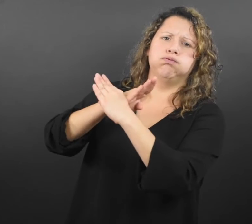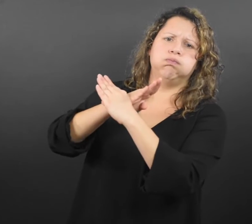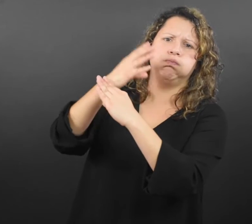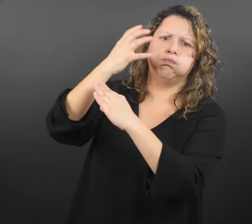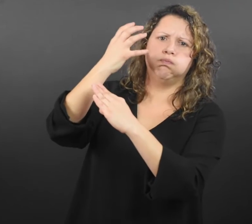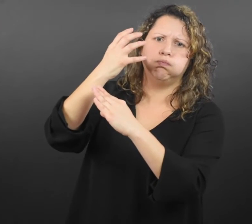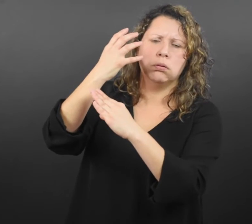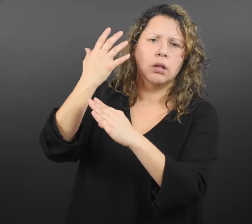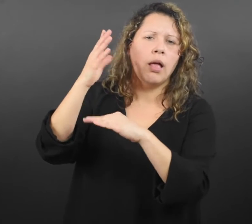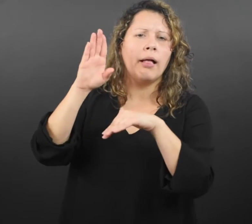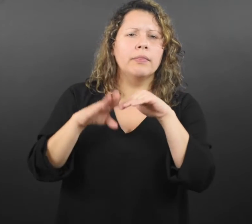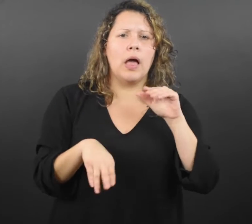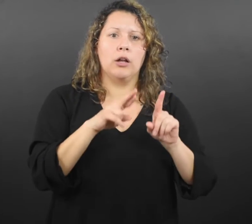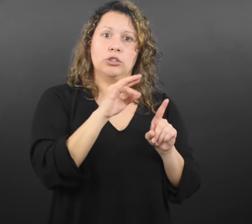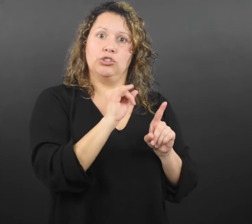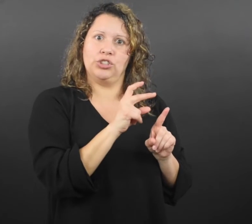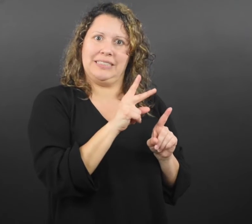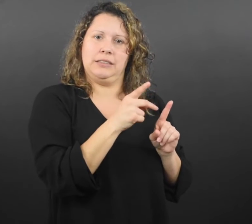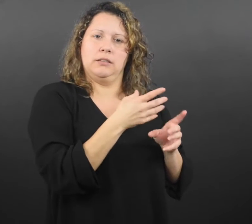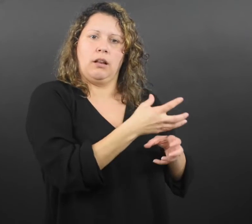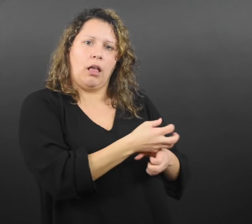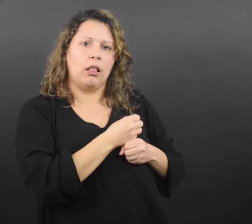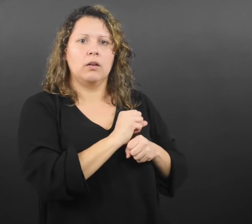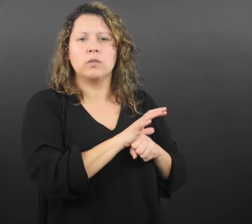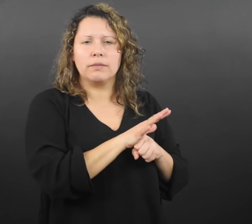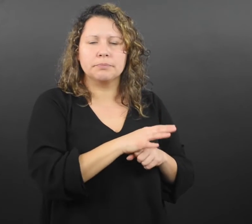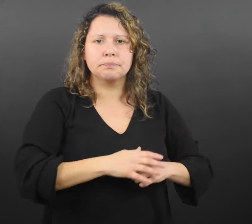greater than the small relative risk from the vaccine.